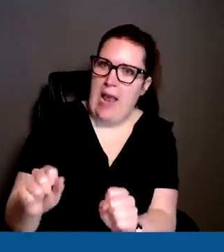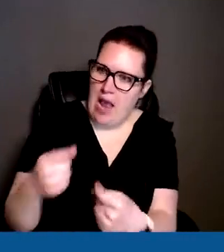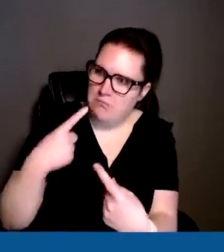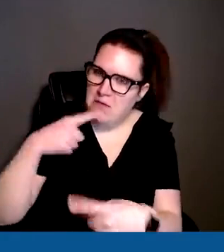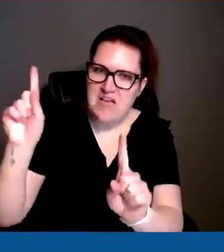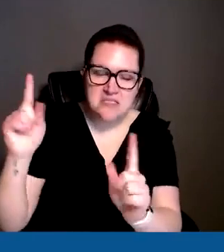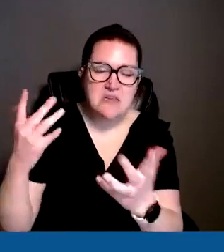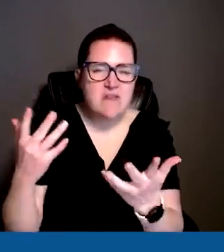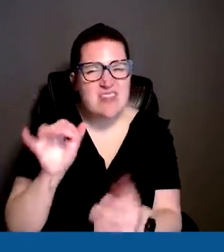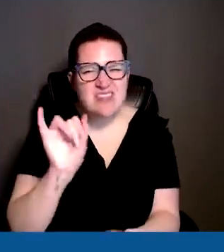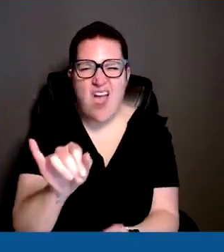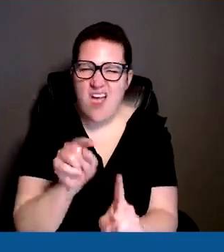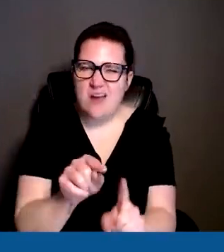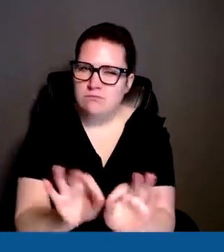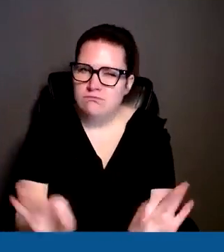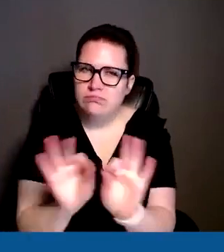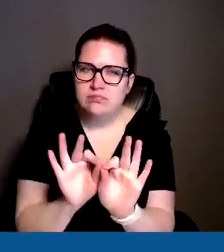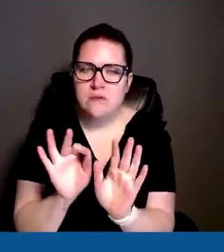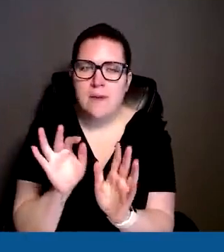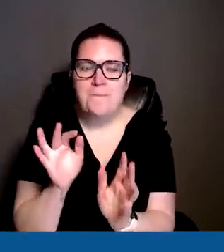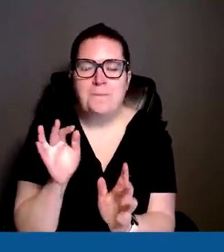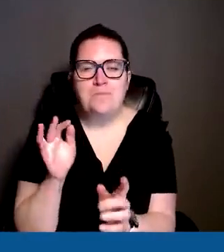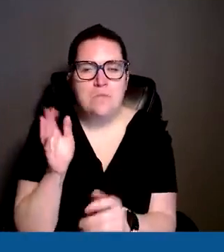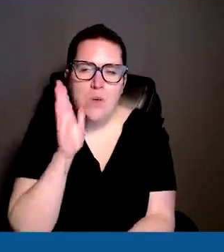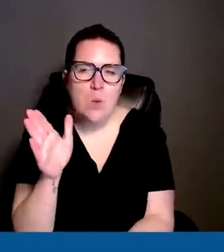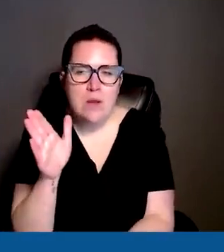And again, that will be determined in different ways